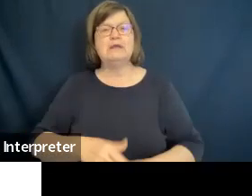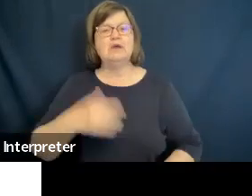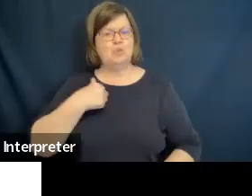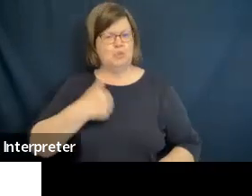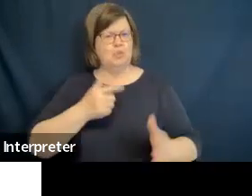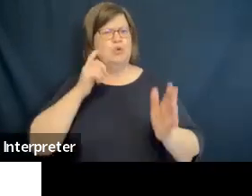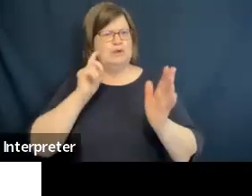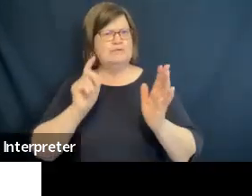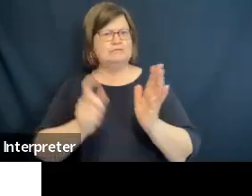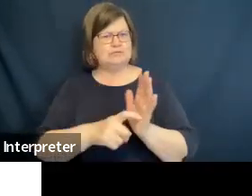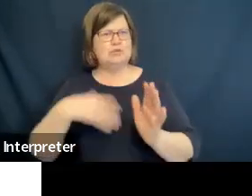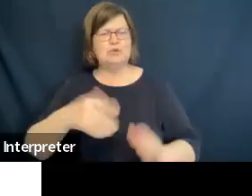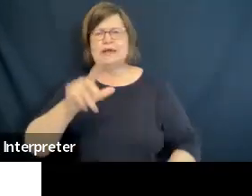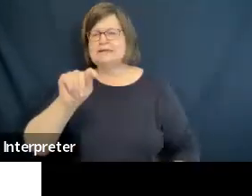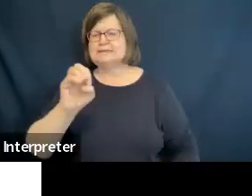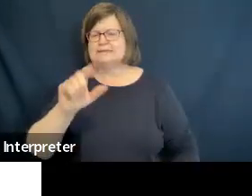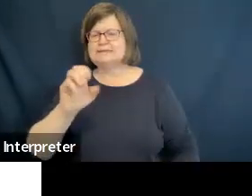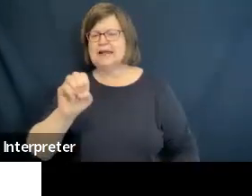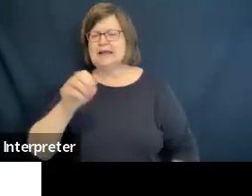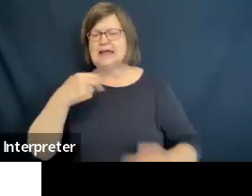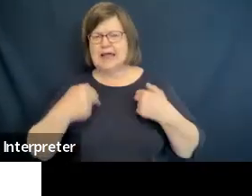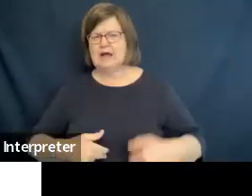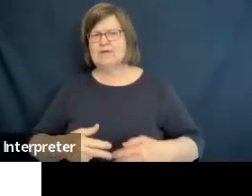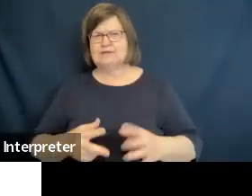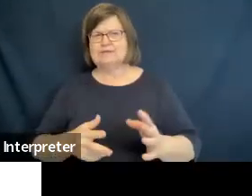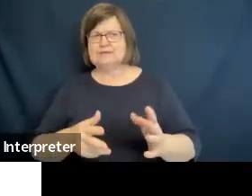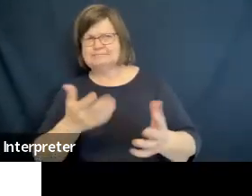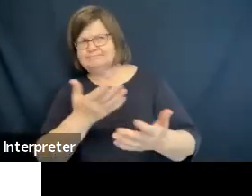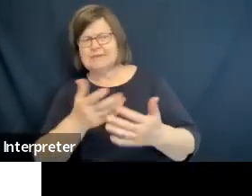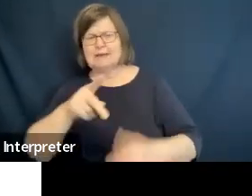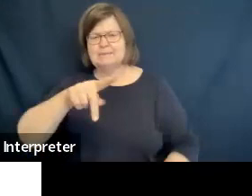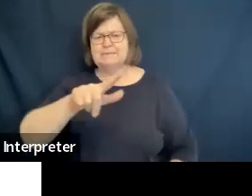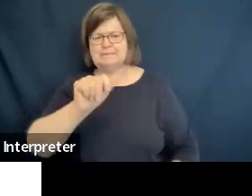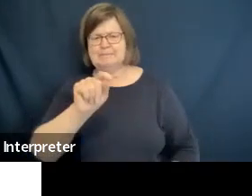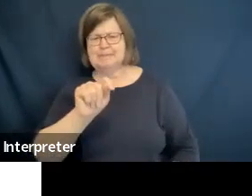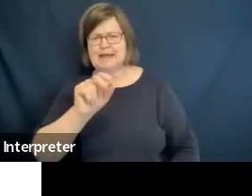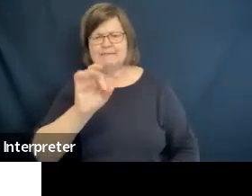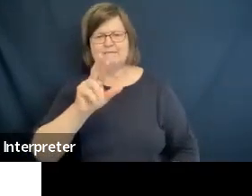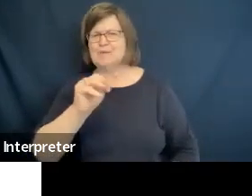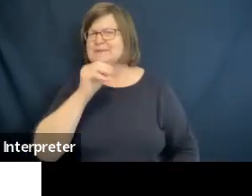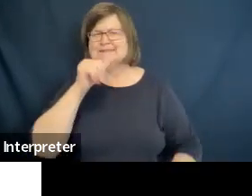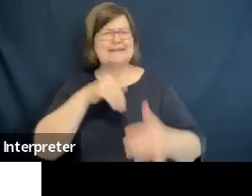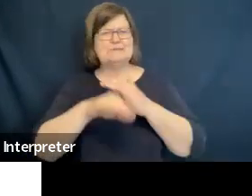the telehealth applications and platforms have been very inaccessibility to individuals with